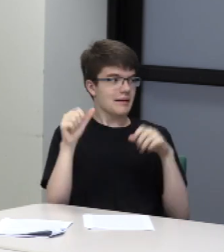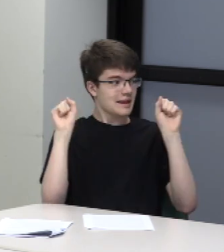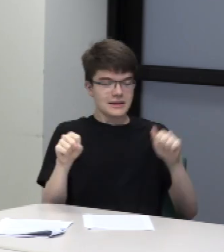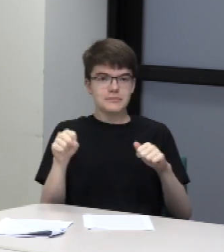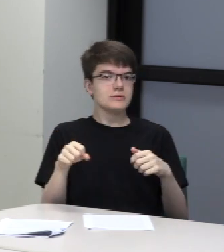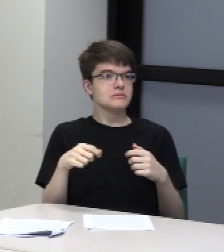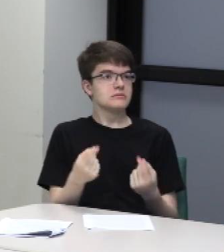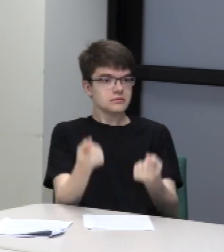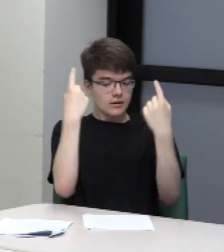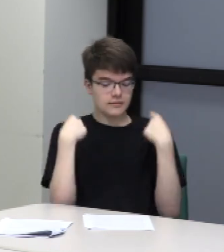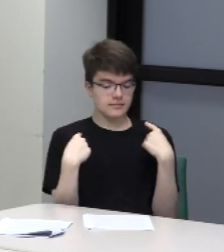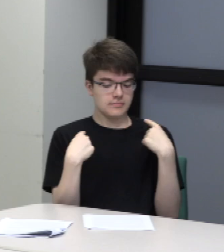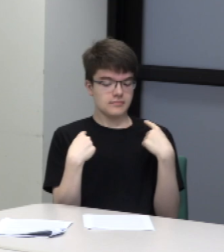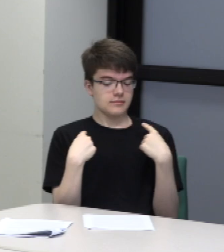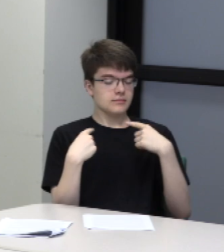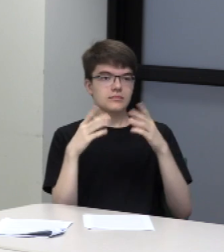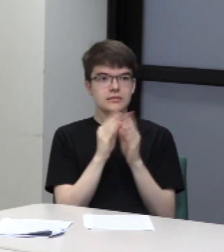And they weren't able to come.